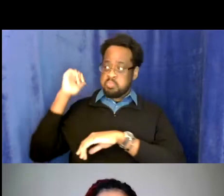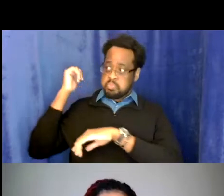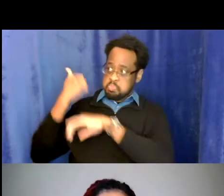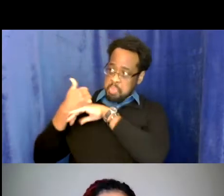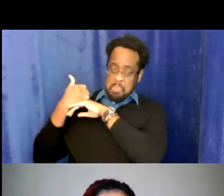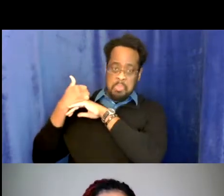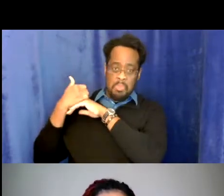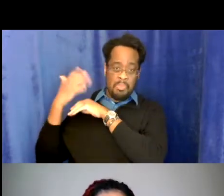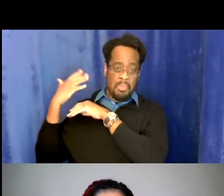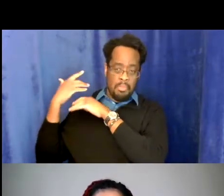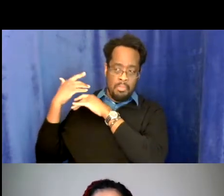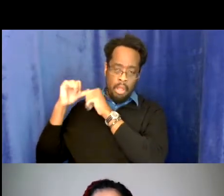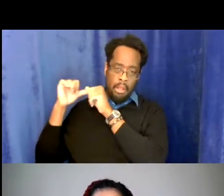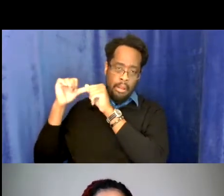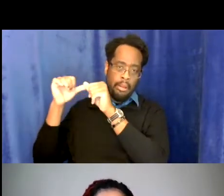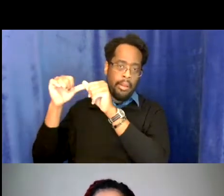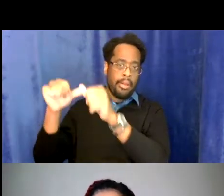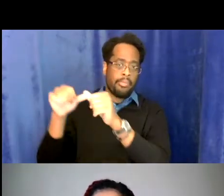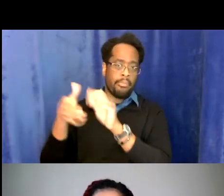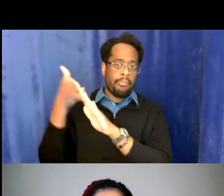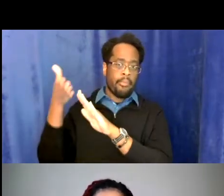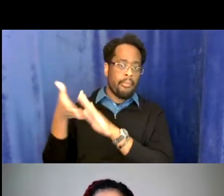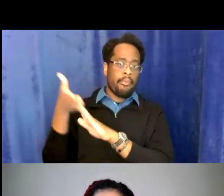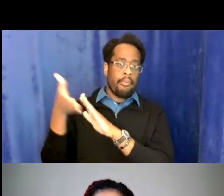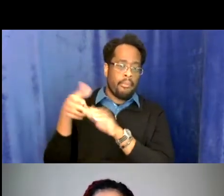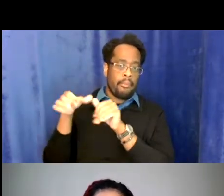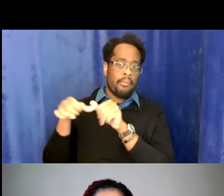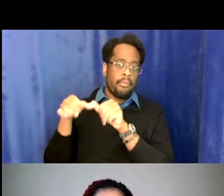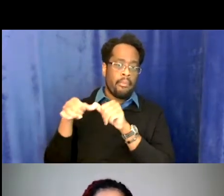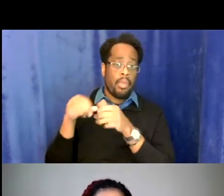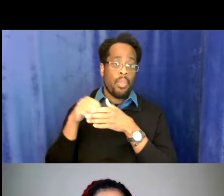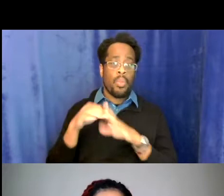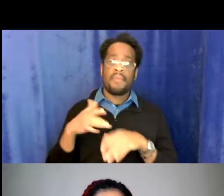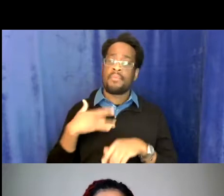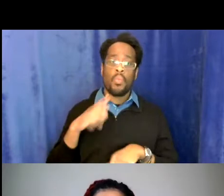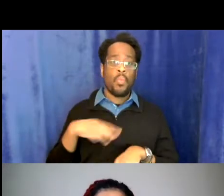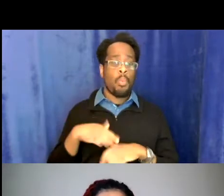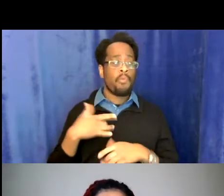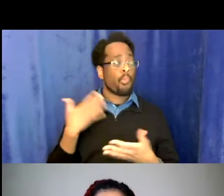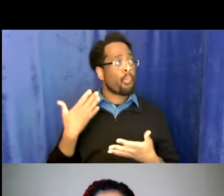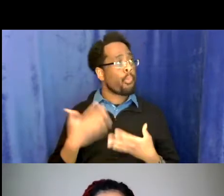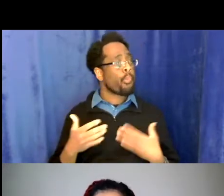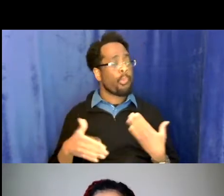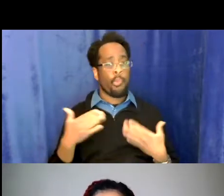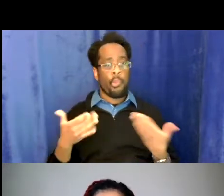racism. This has been set for many many years and the the system has been growing and operating